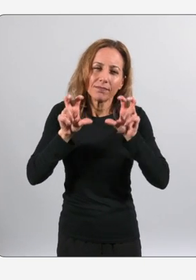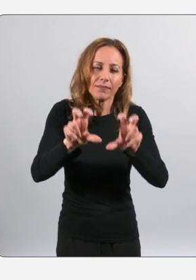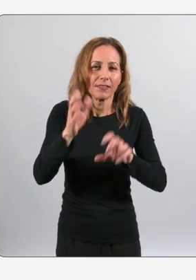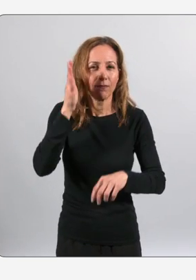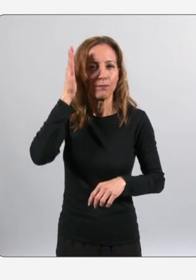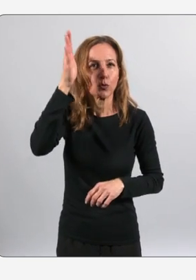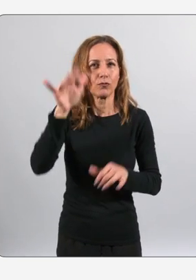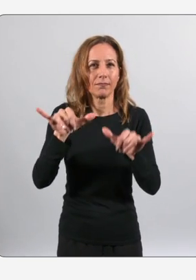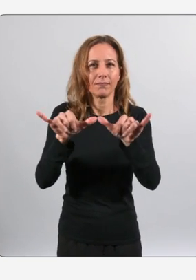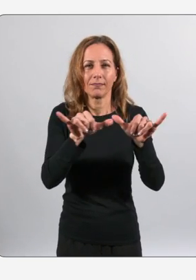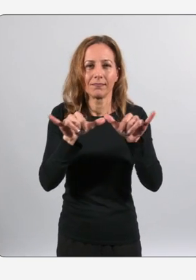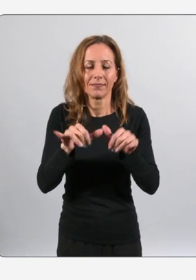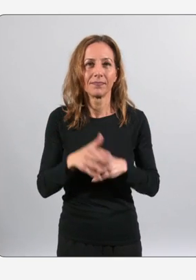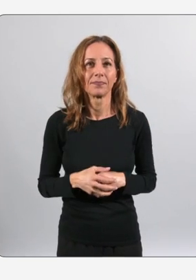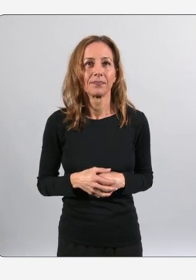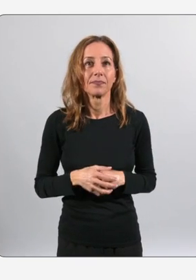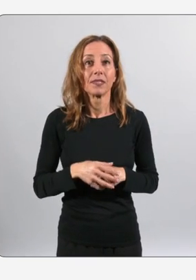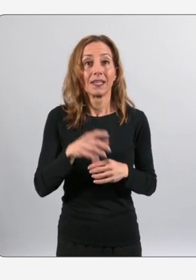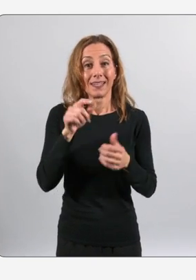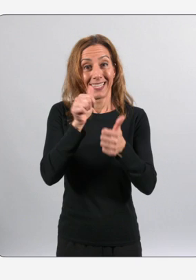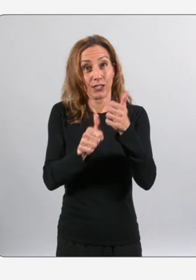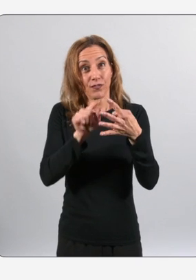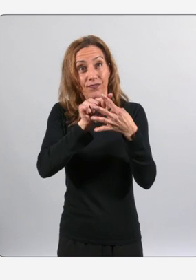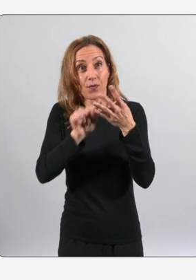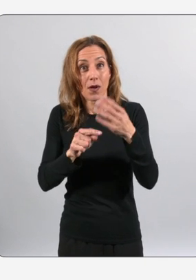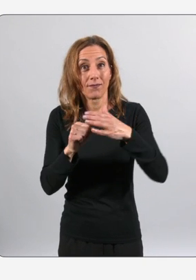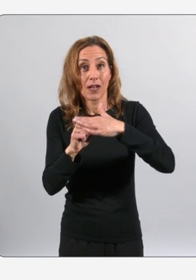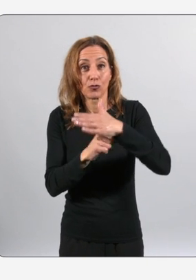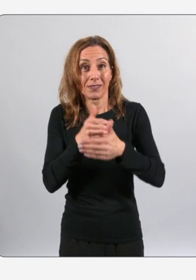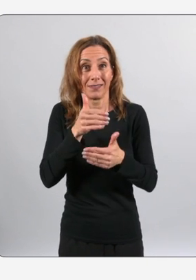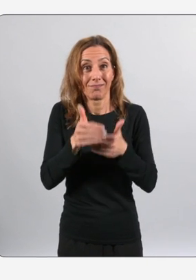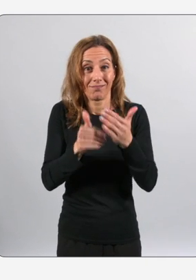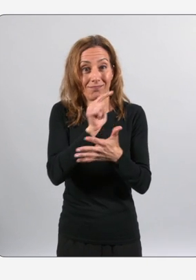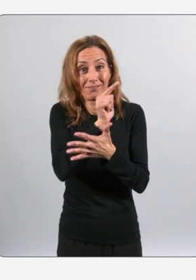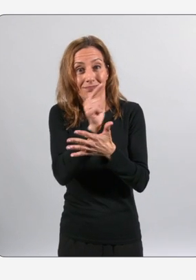So each one of these four foundational steps gets you more accurate measurement,